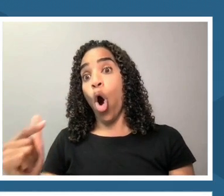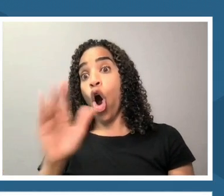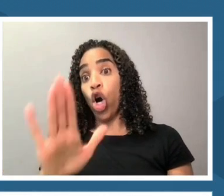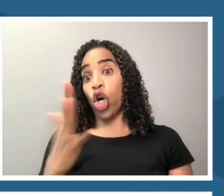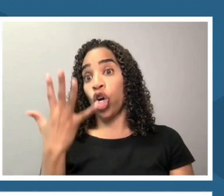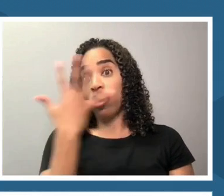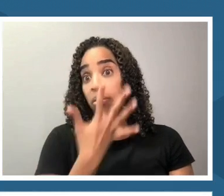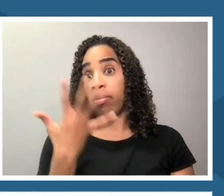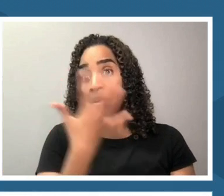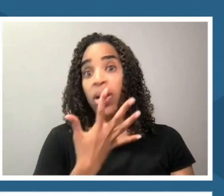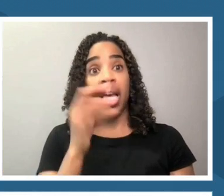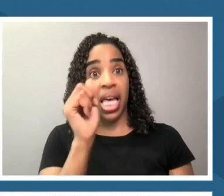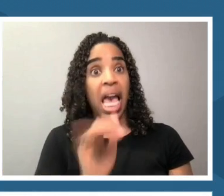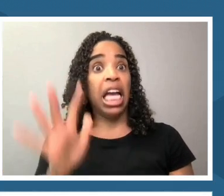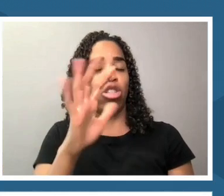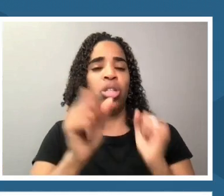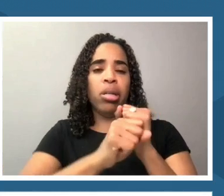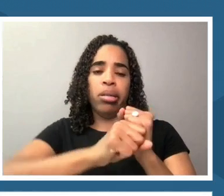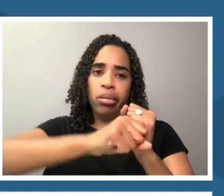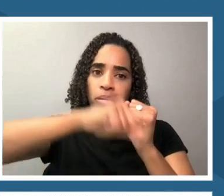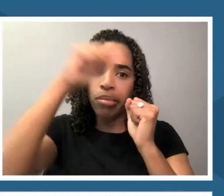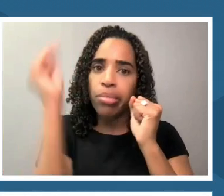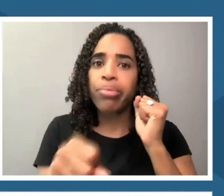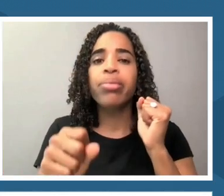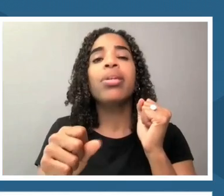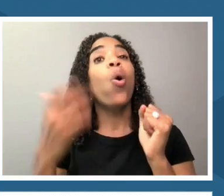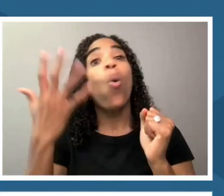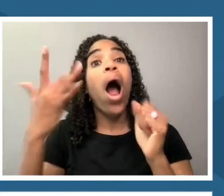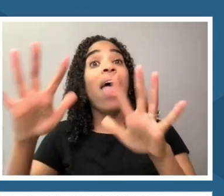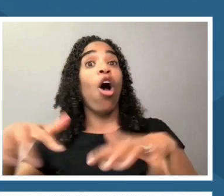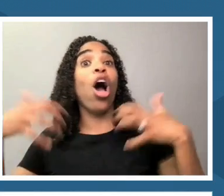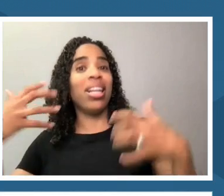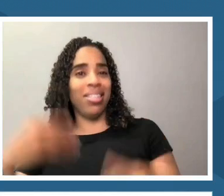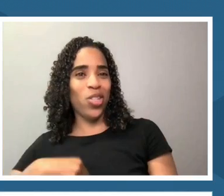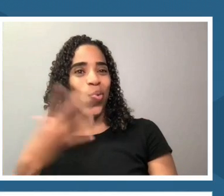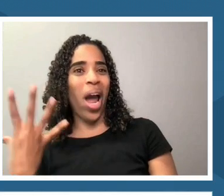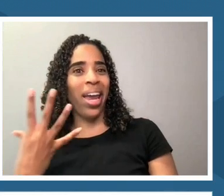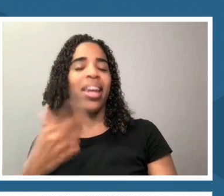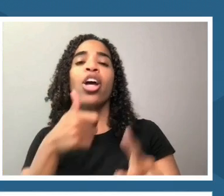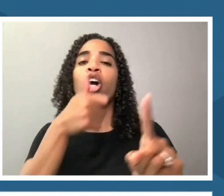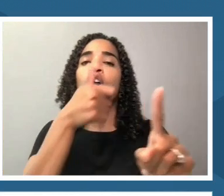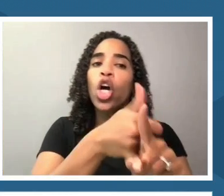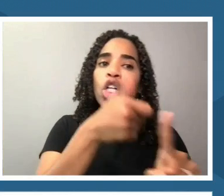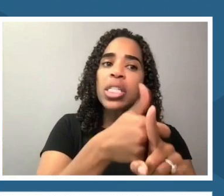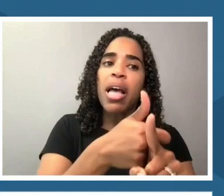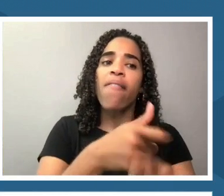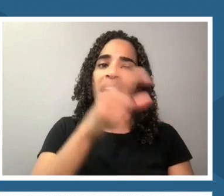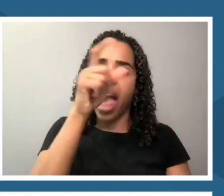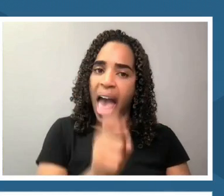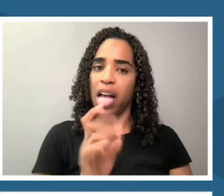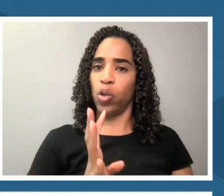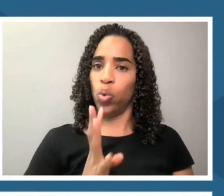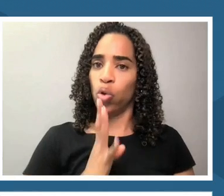exotified for a mainly white audience wong herself was made to speak and act